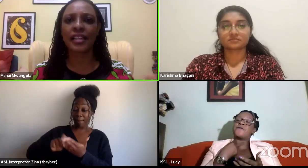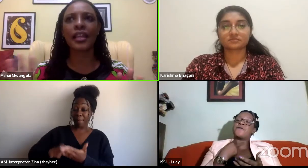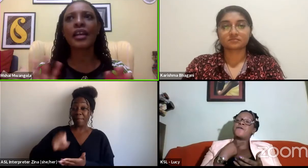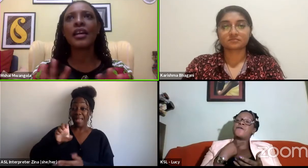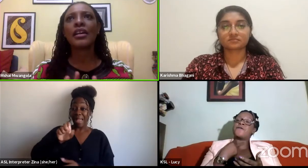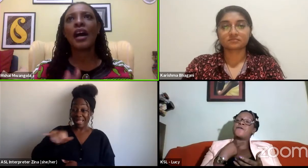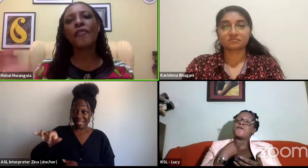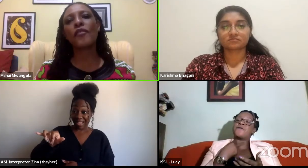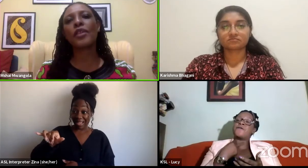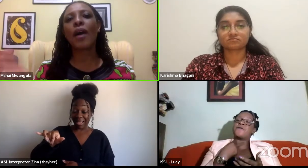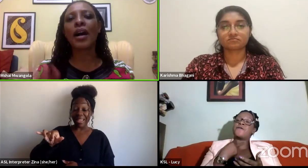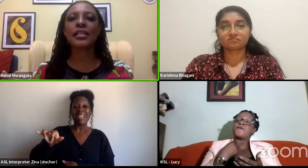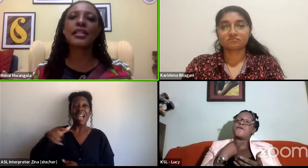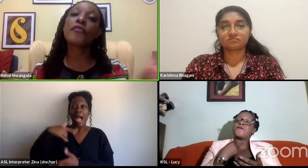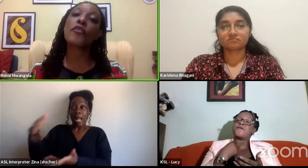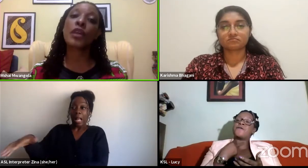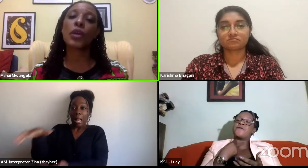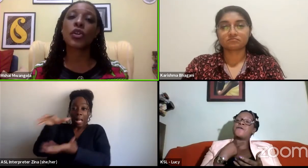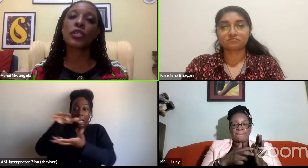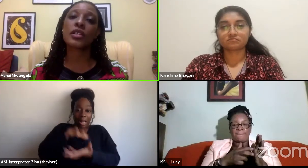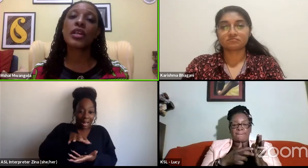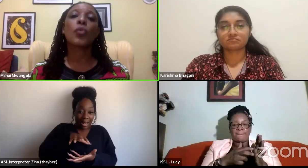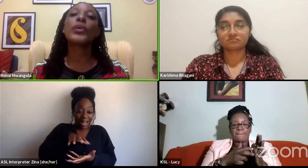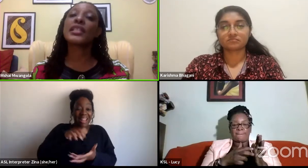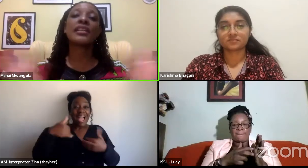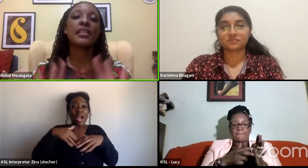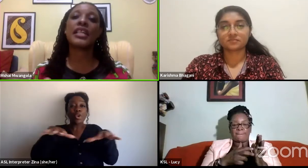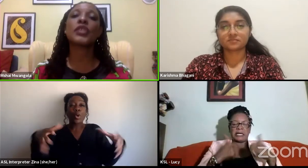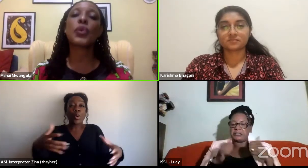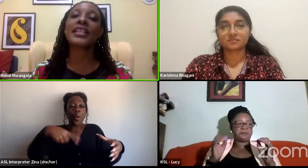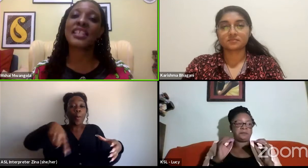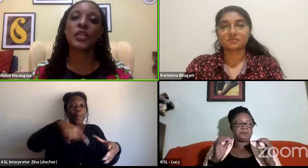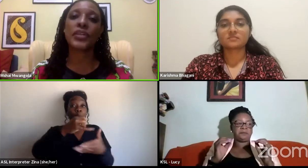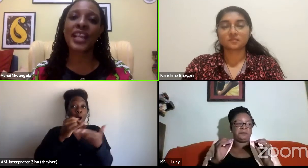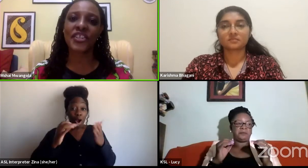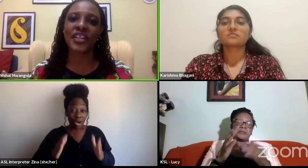I think half of them were artists, half of them were not, we turned it into a stage production.